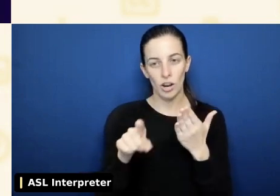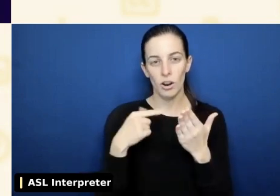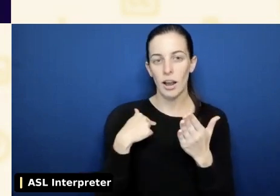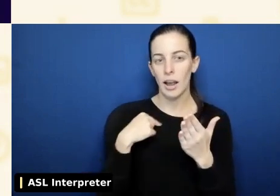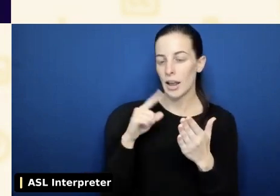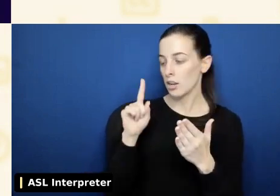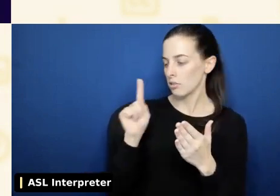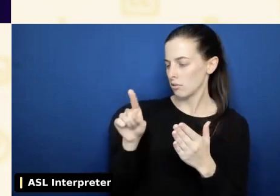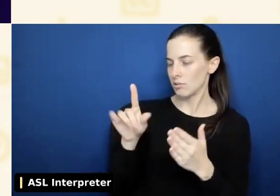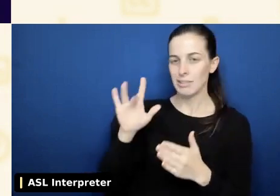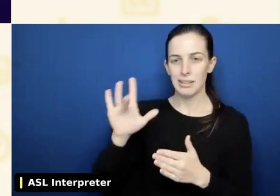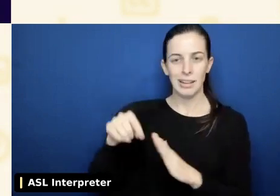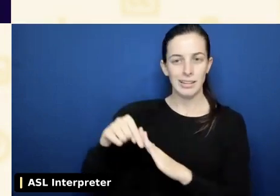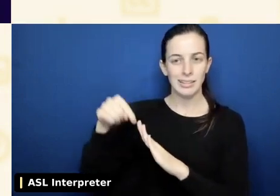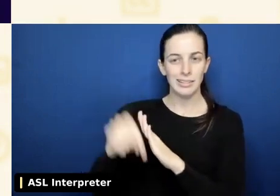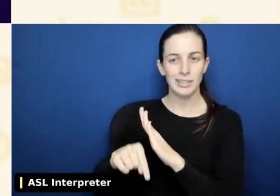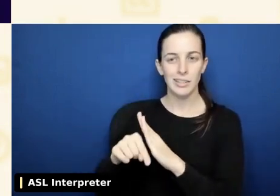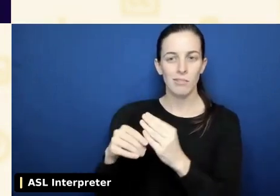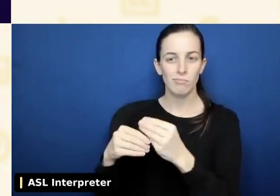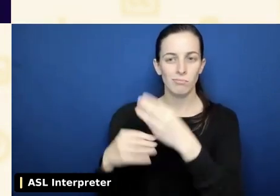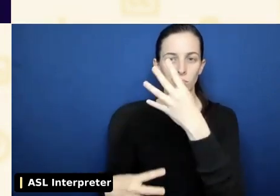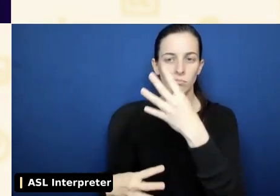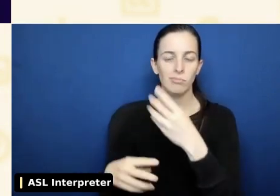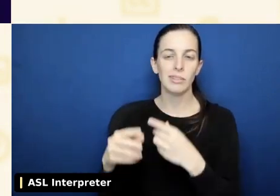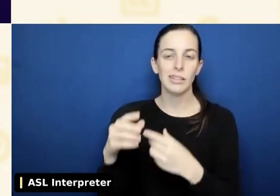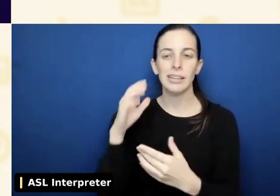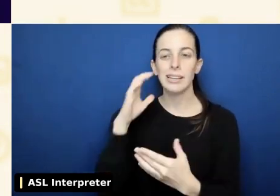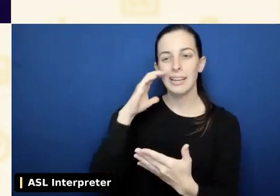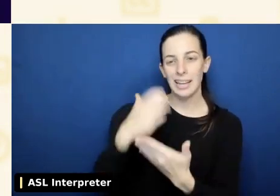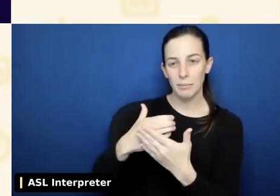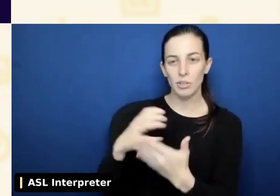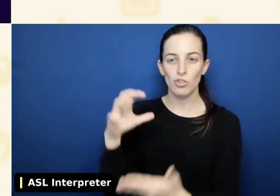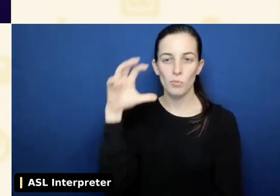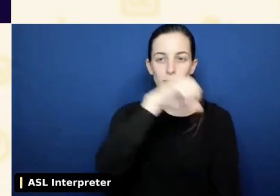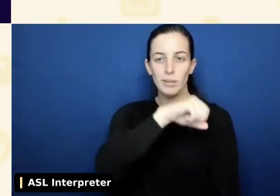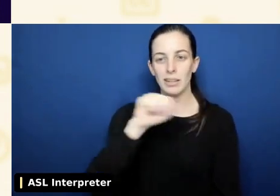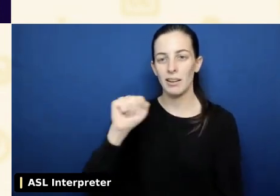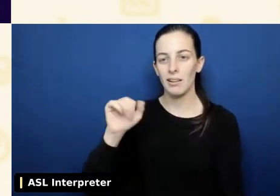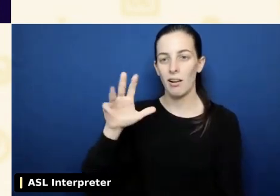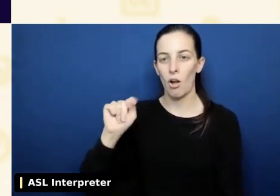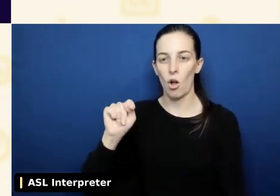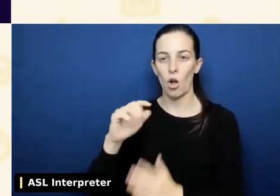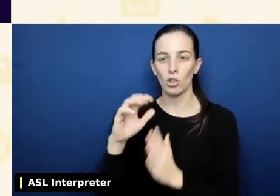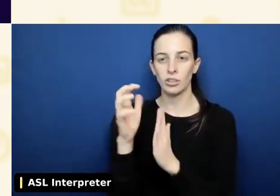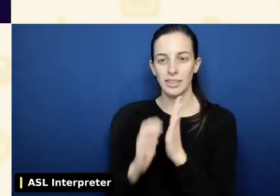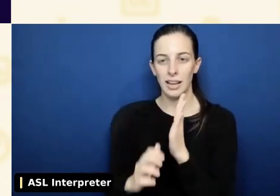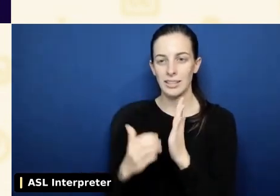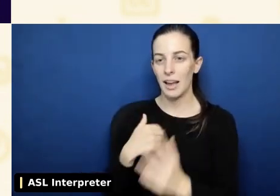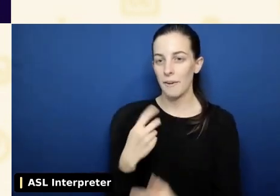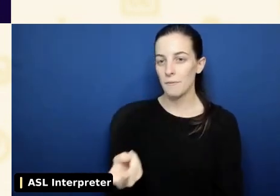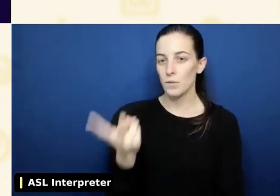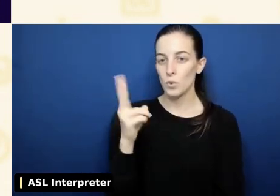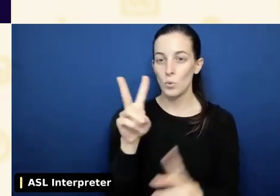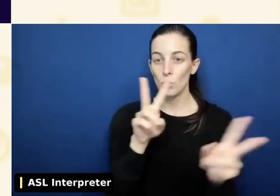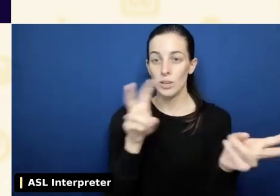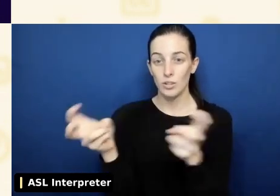to click on the Image Missing Alternative Text. There are two issues, and I can now click a link that says View